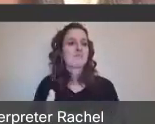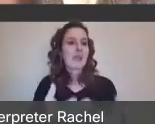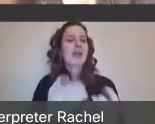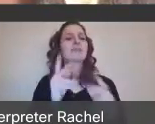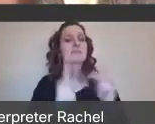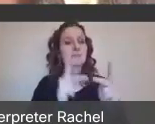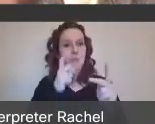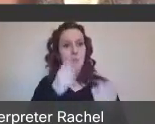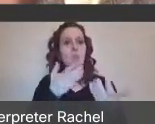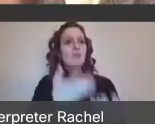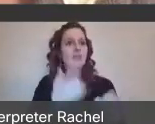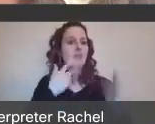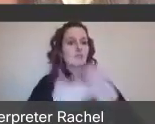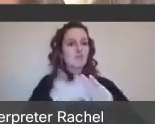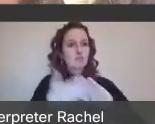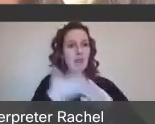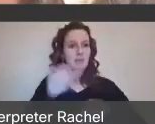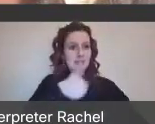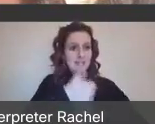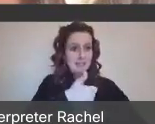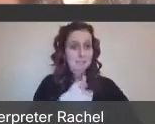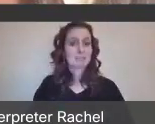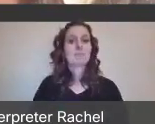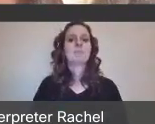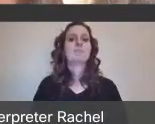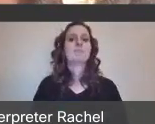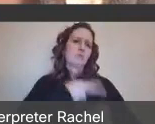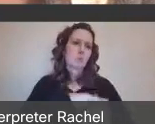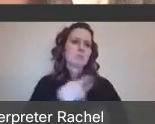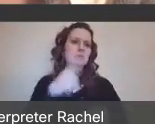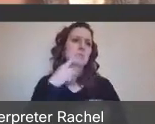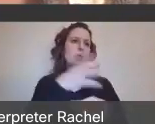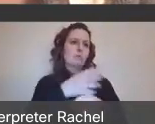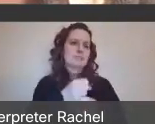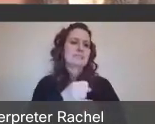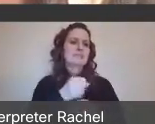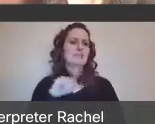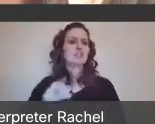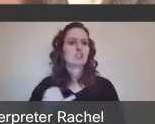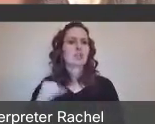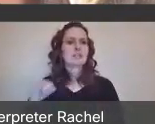to actually run the site and then, of course, they will receive the Johnson & Johnson vaccine.